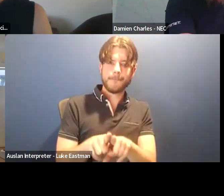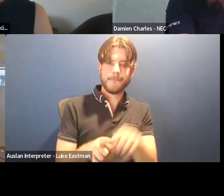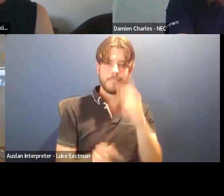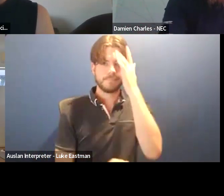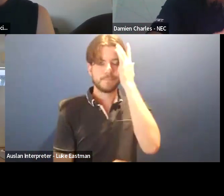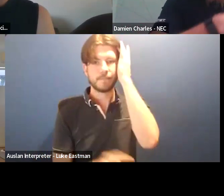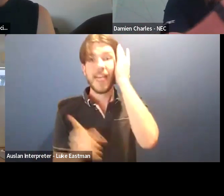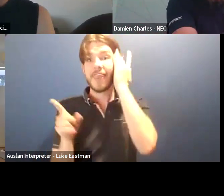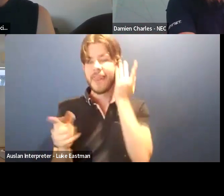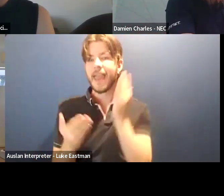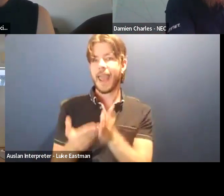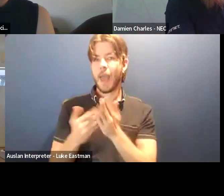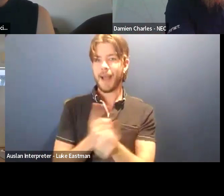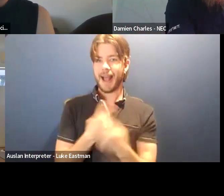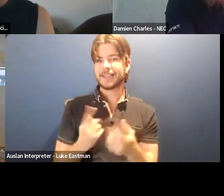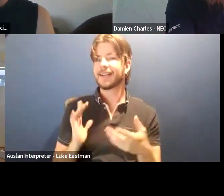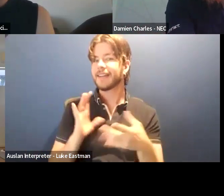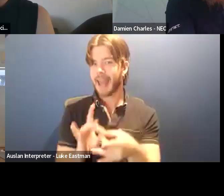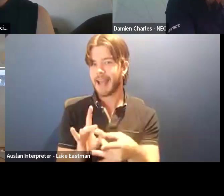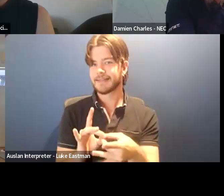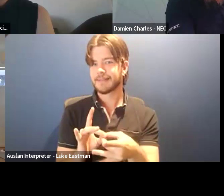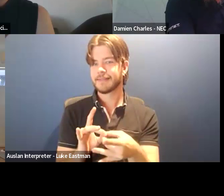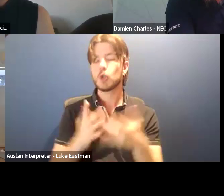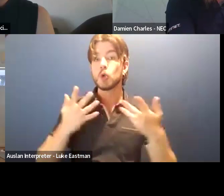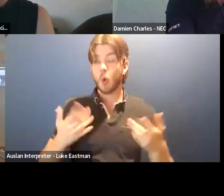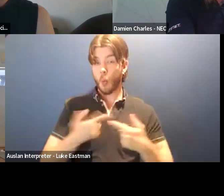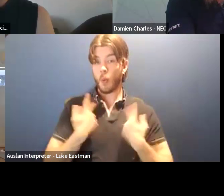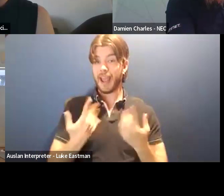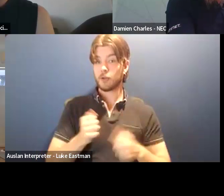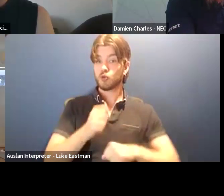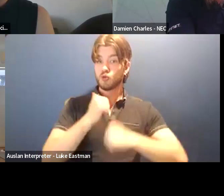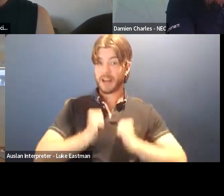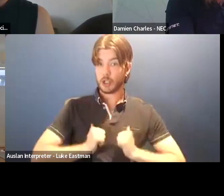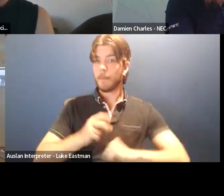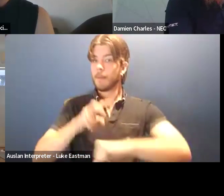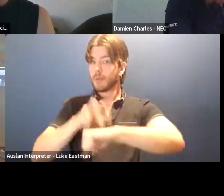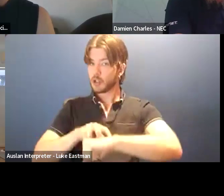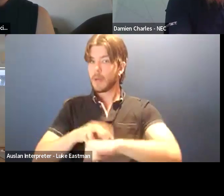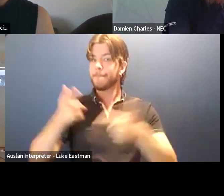better placed. Like we have a traineeship and apprenticeship manager who always